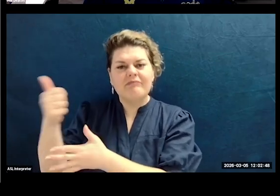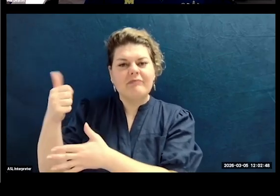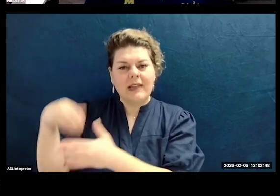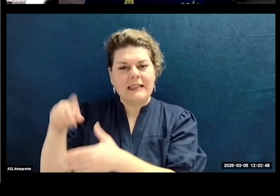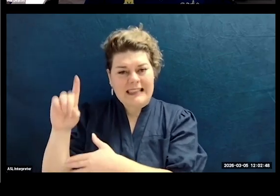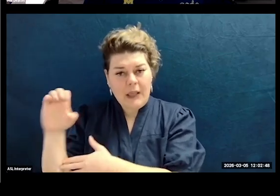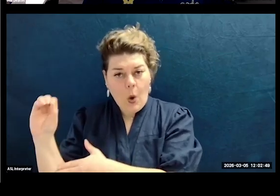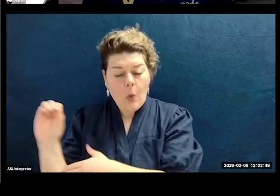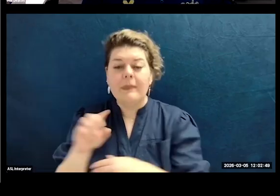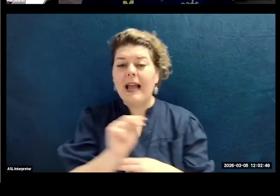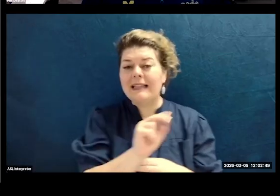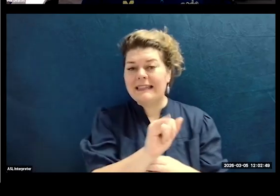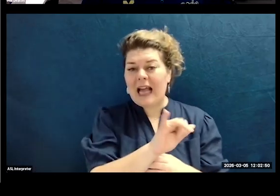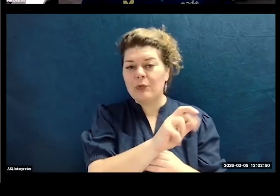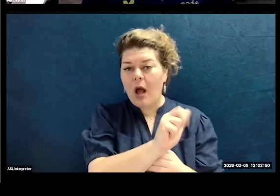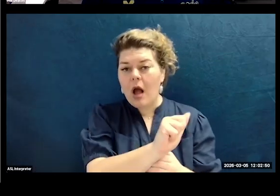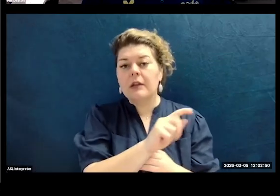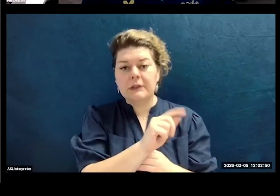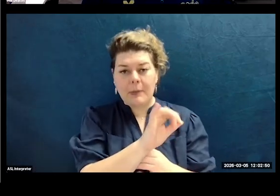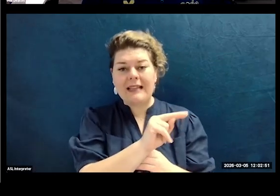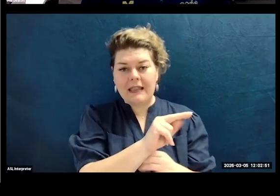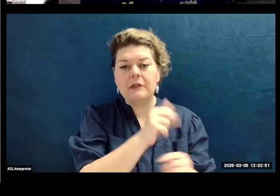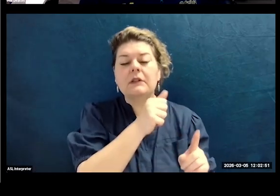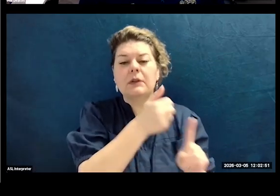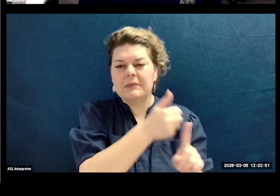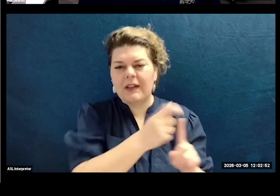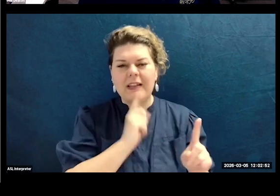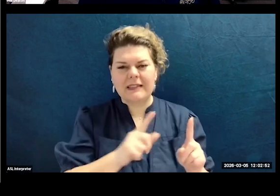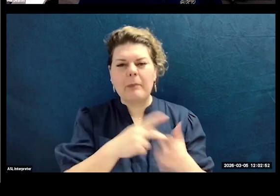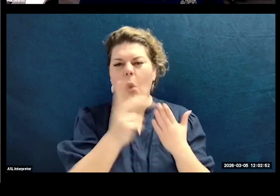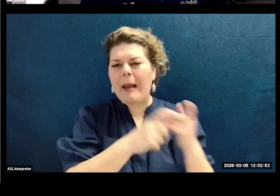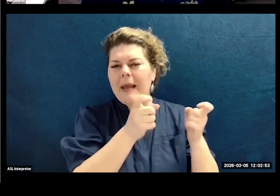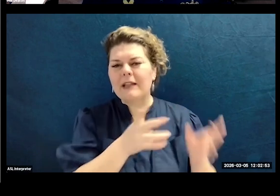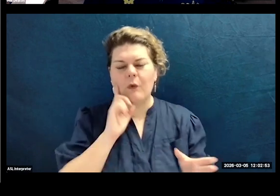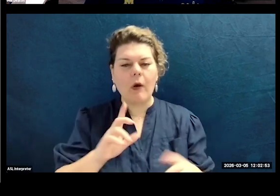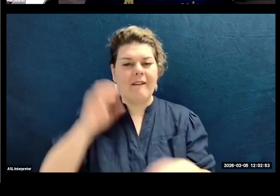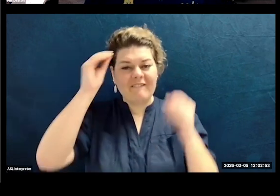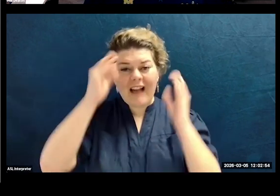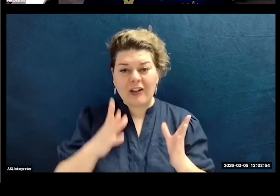and Naira Tumanyan, who is a Program Manager for Faculty Development and Global Engagement